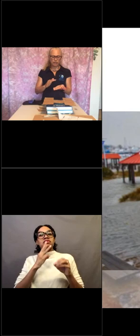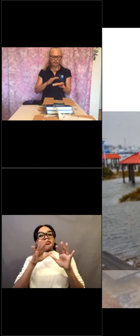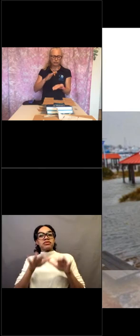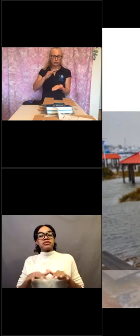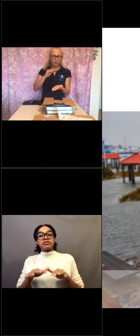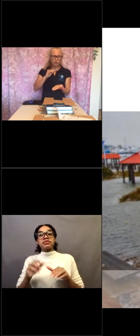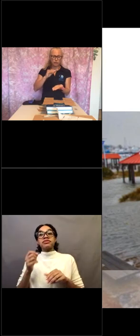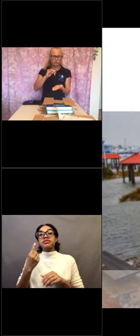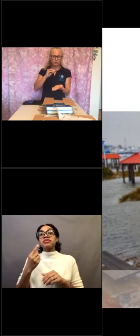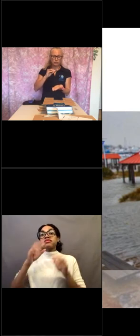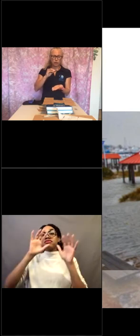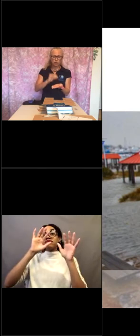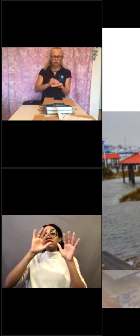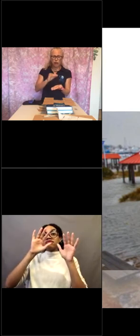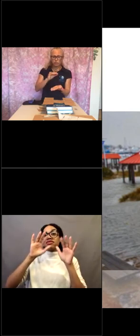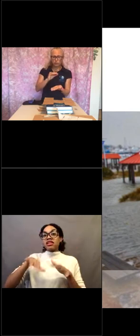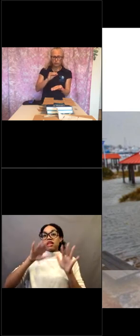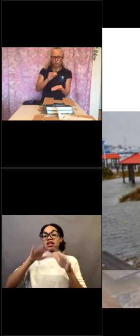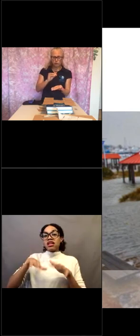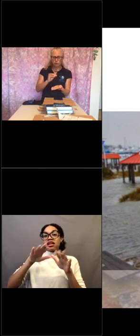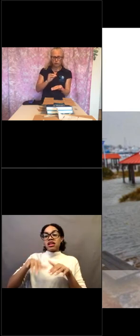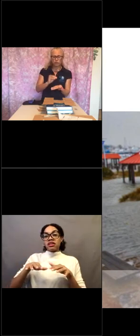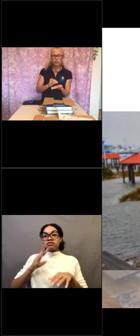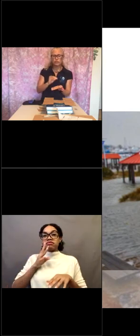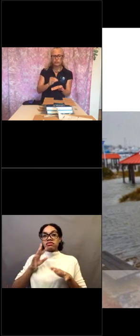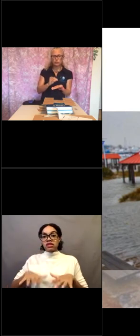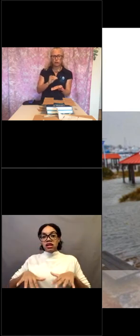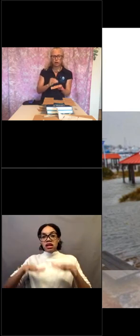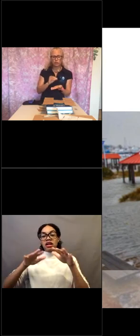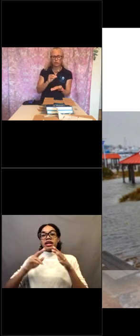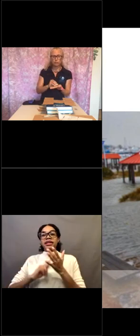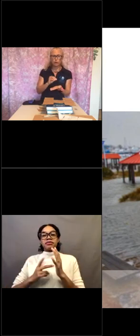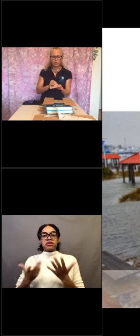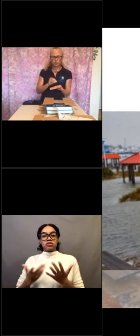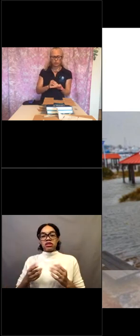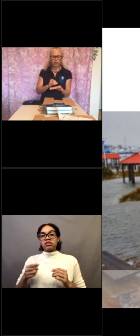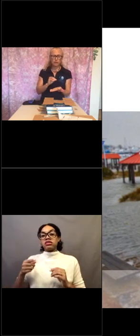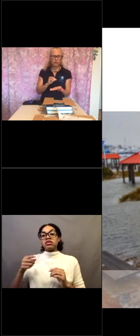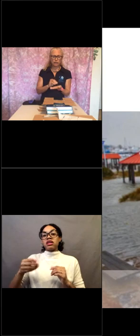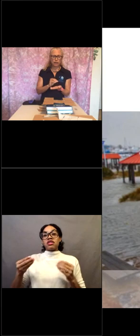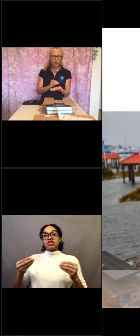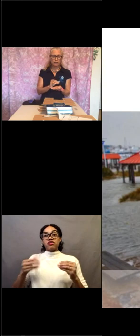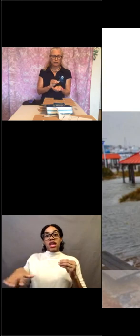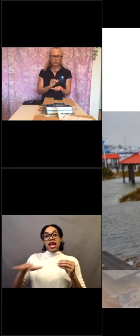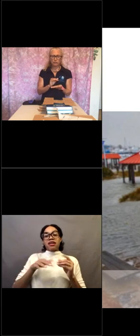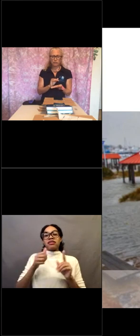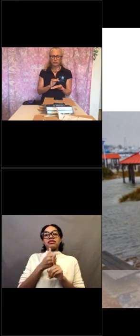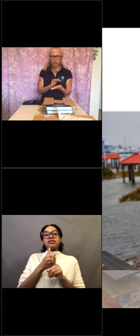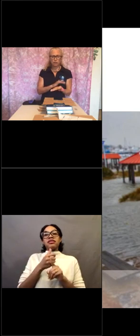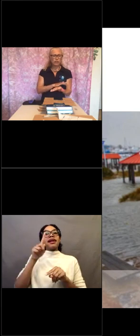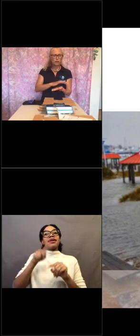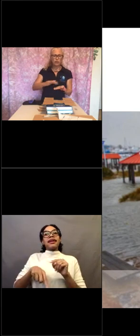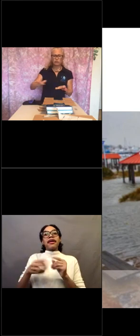it needs a ground or a surface that we call impermeable. And that can happen if it's like a lot